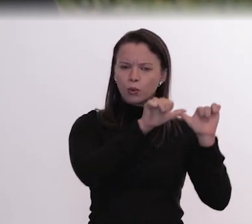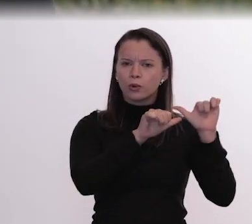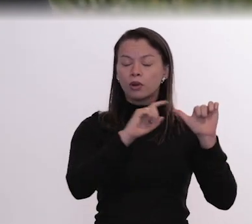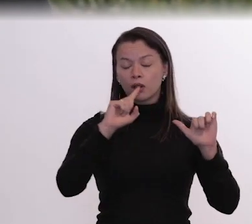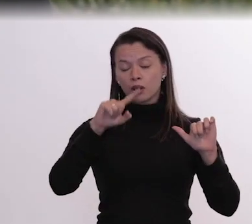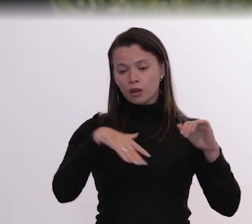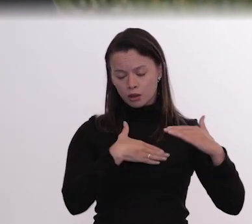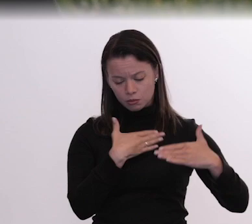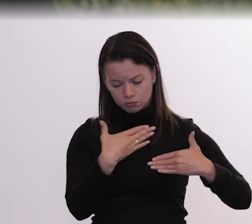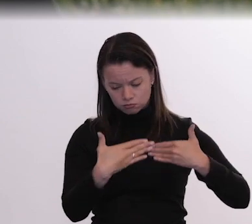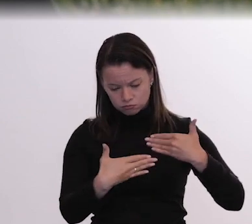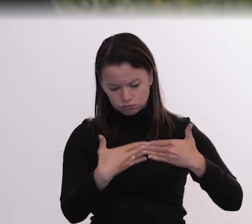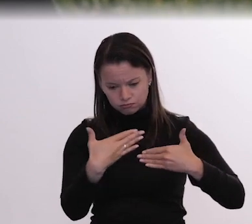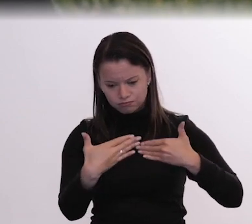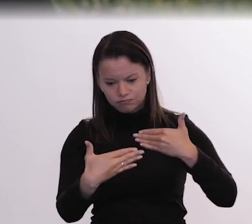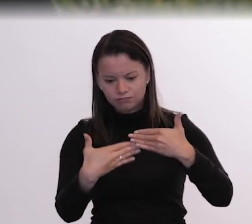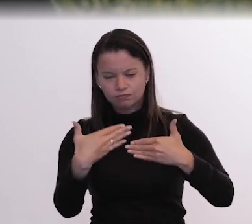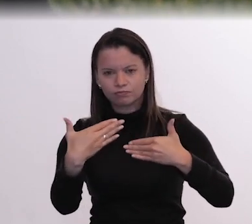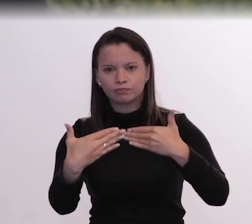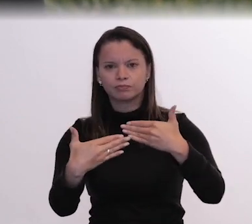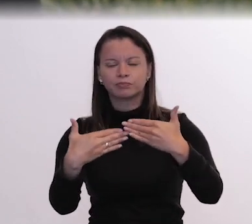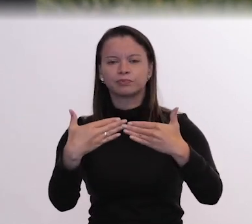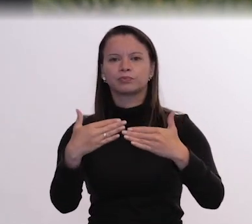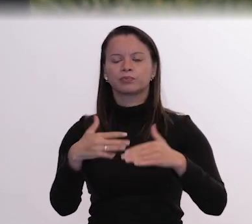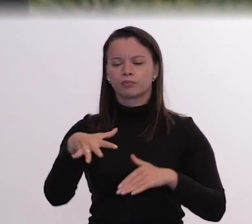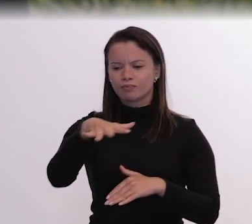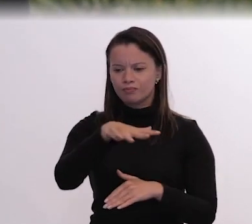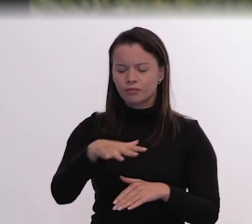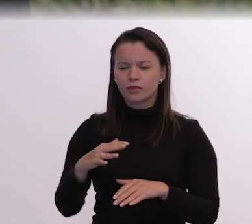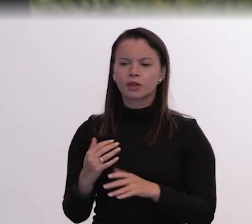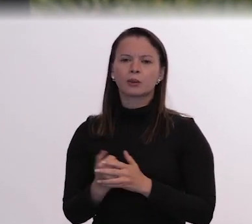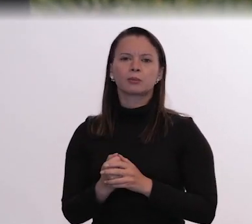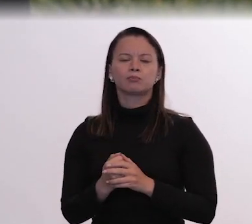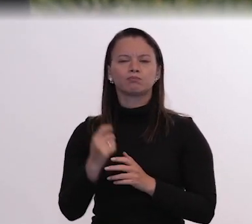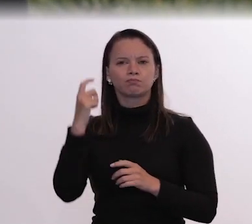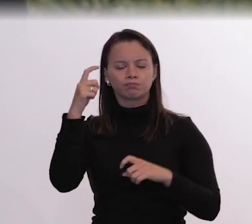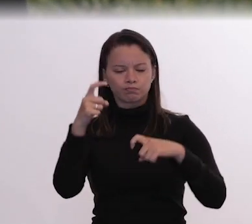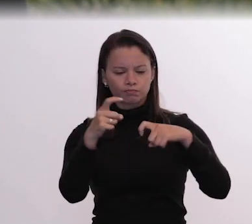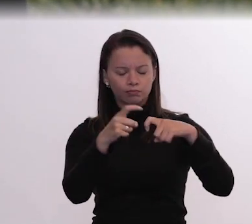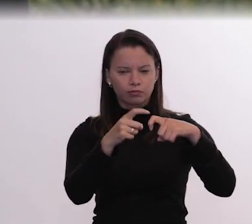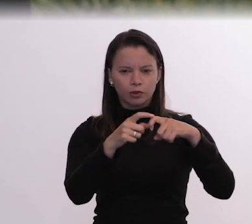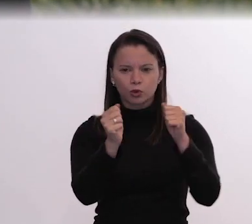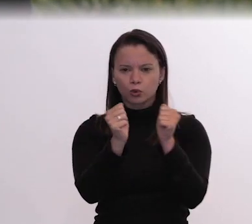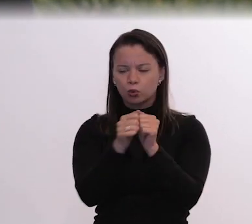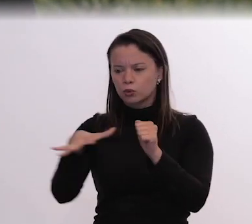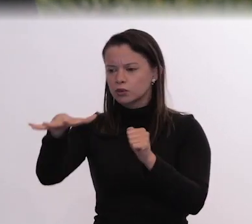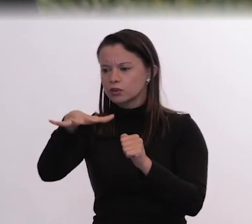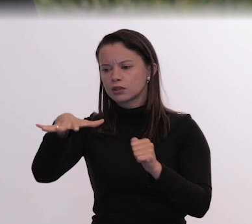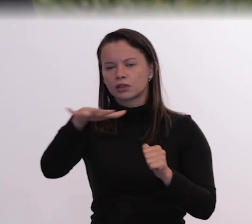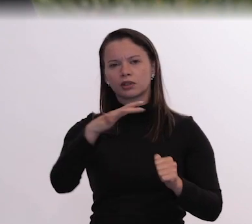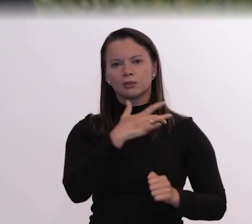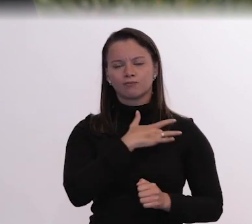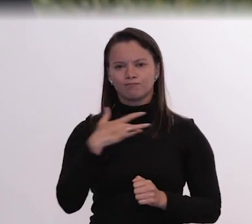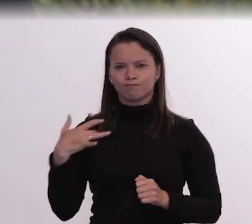that both sanitary engineering, medicine and other areas of health became very complex.